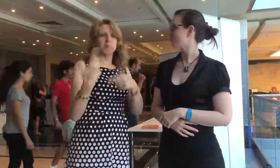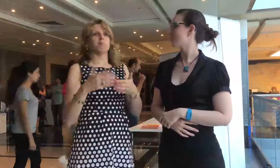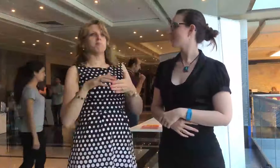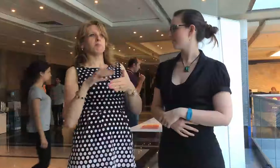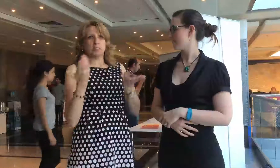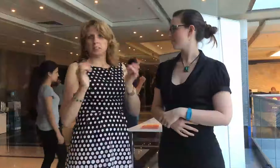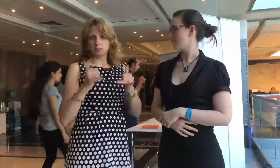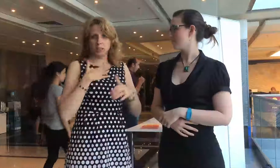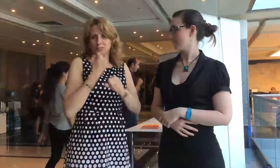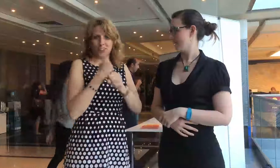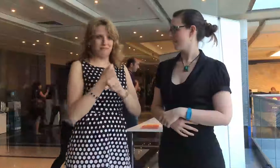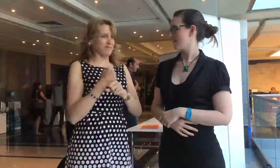Oh, what an interesting job.